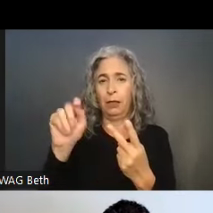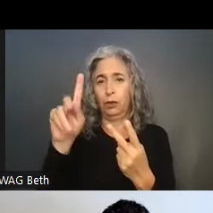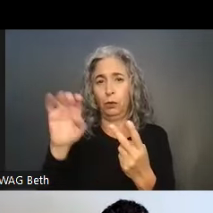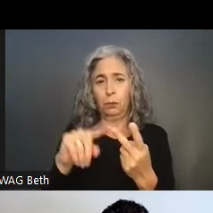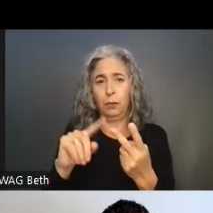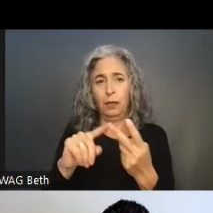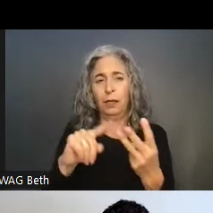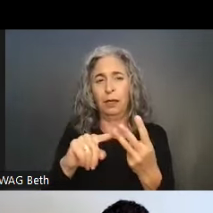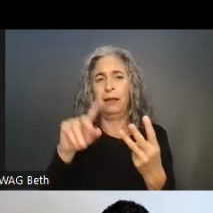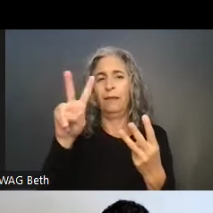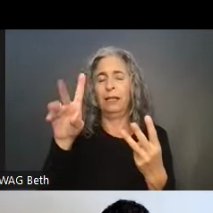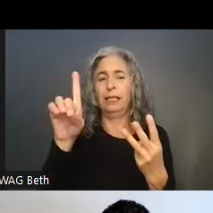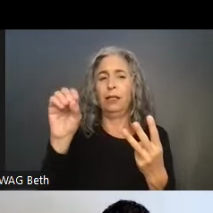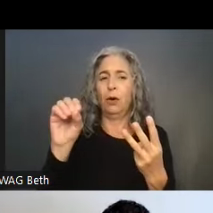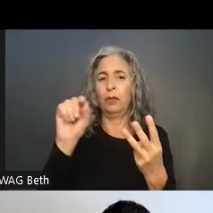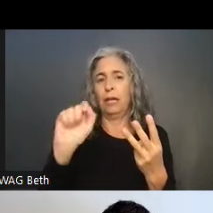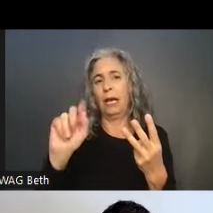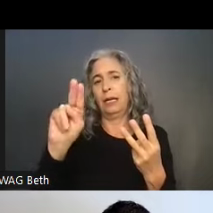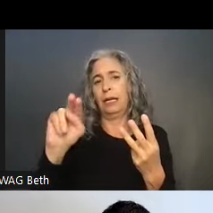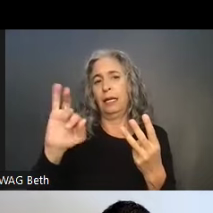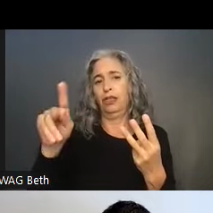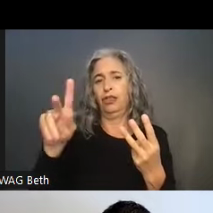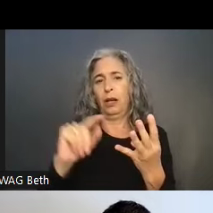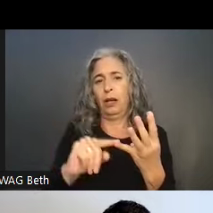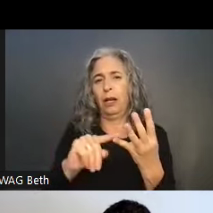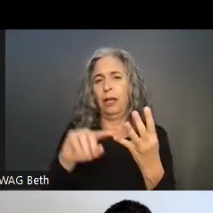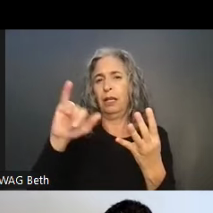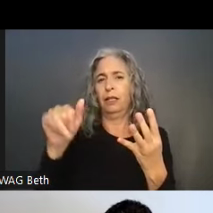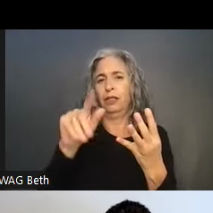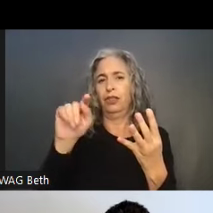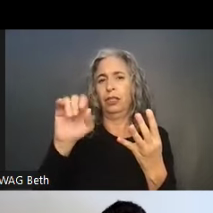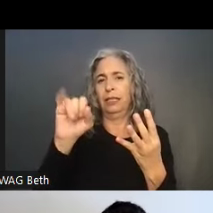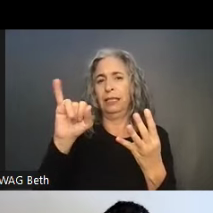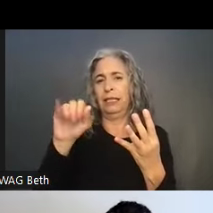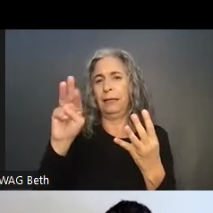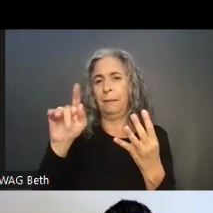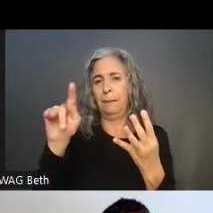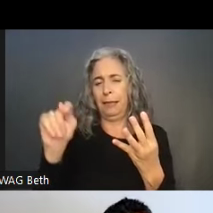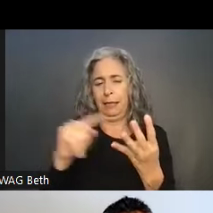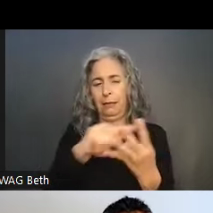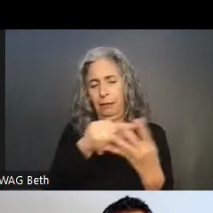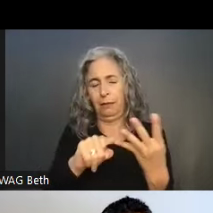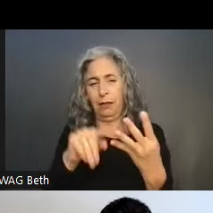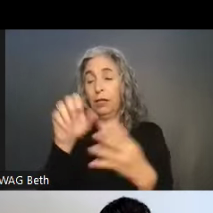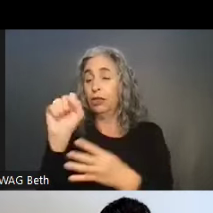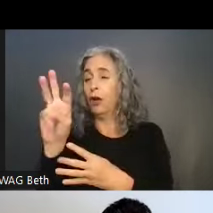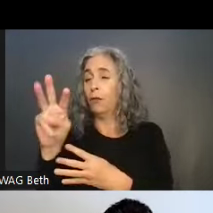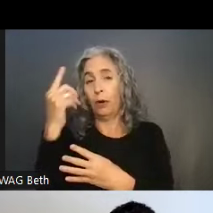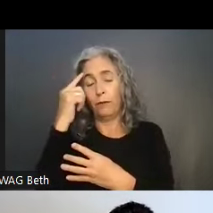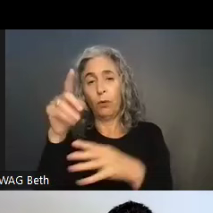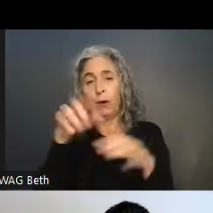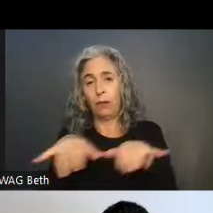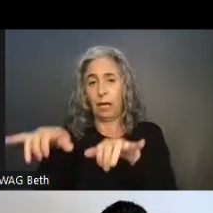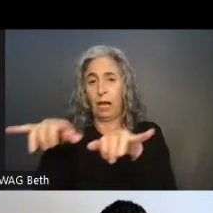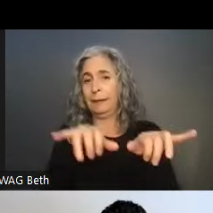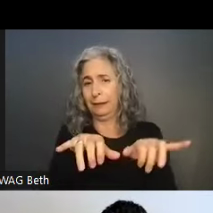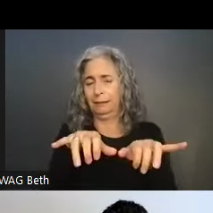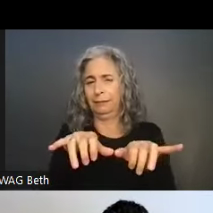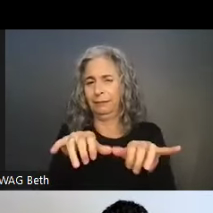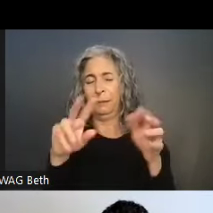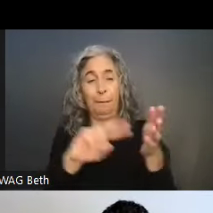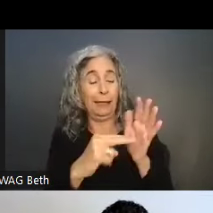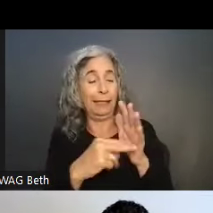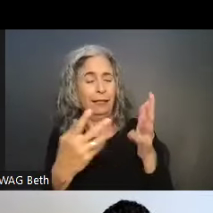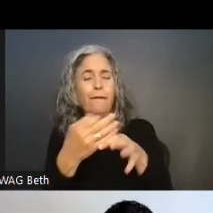VDO.ninja and Jitsi Meet. These are software for the commons. Otherwise known as free Libre open